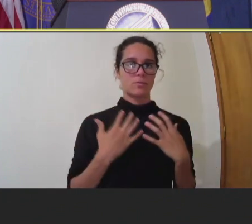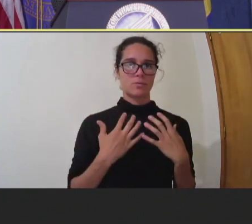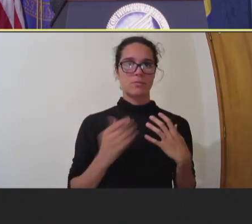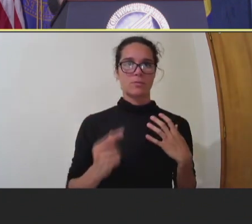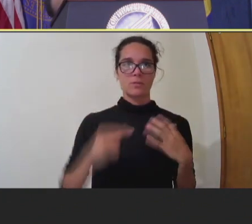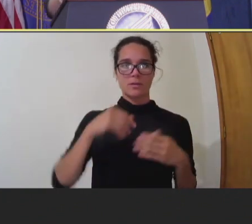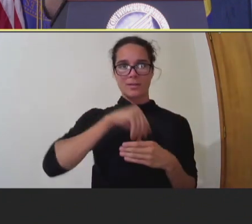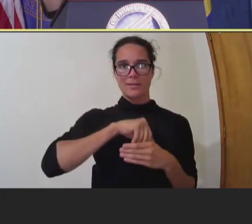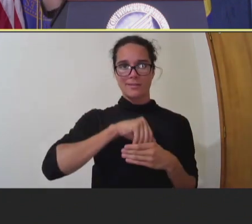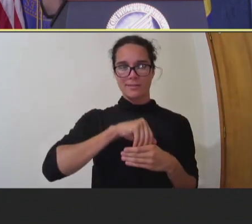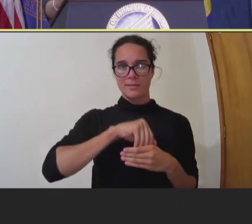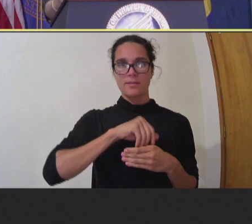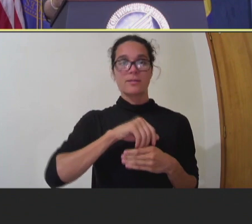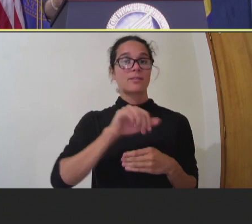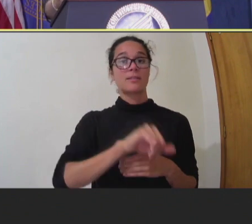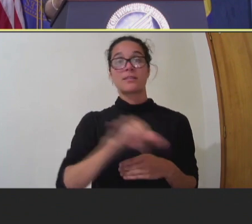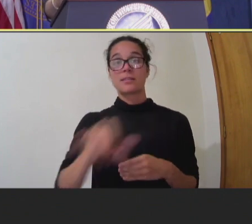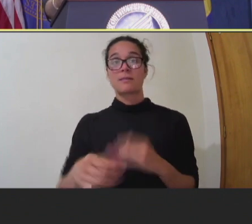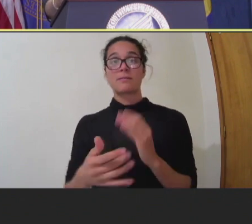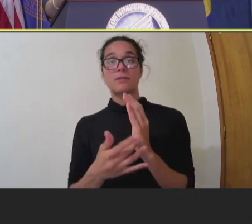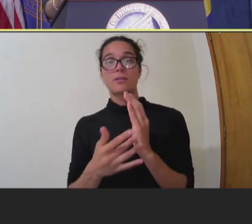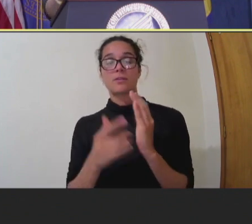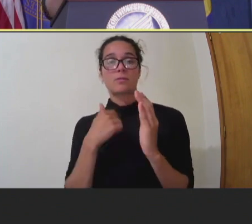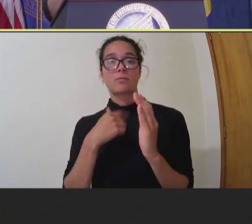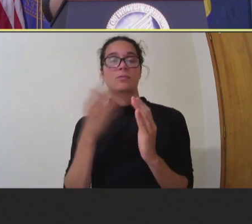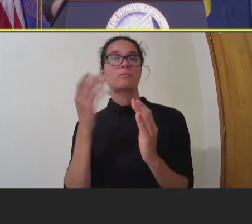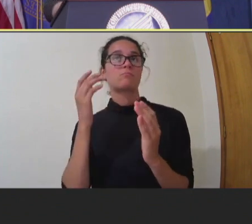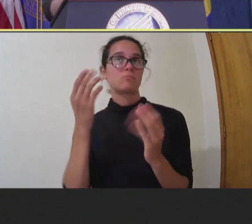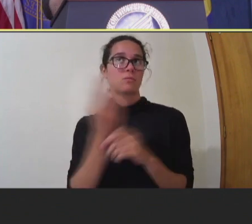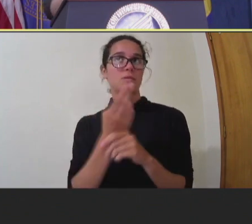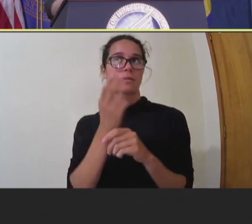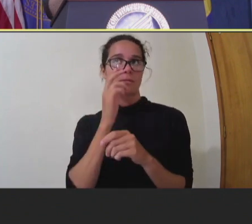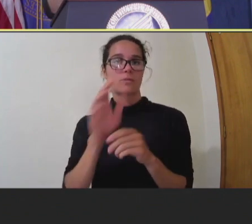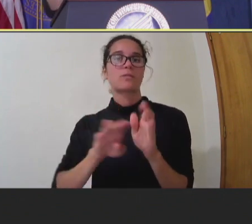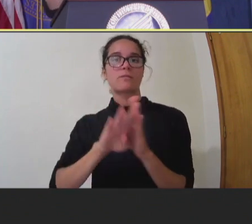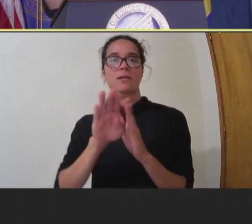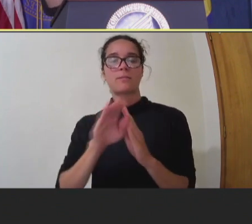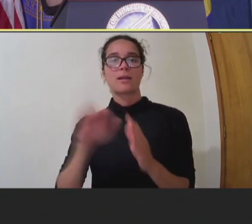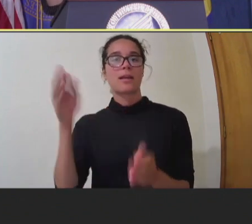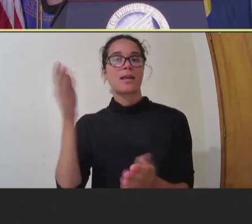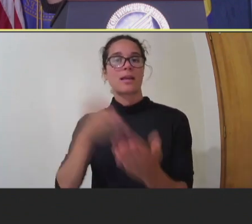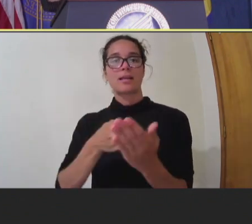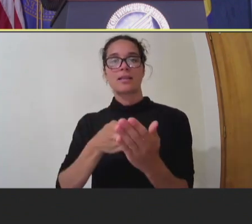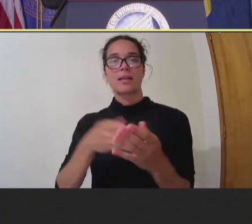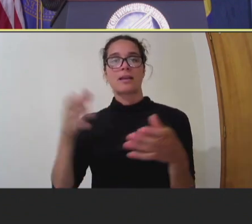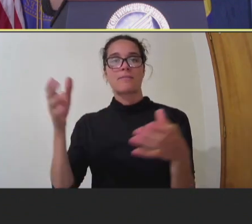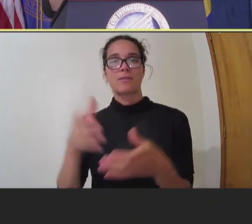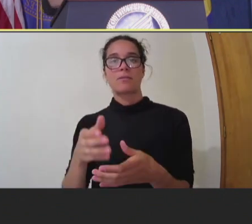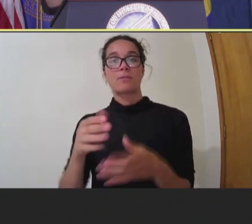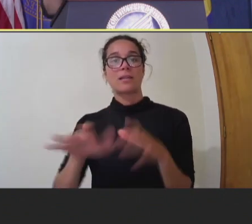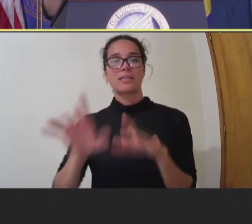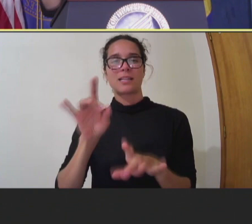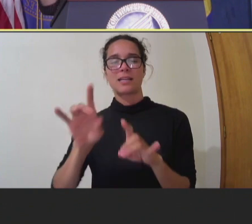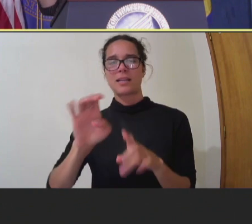it to develop an anti-inflammatory vaccine by selecting epitopes that would elicit a type